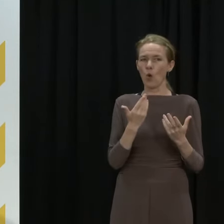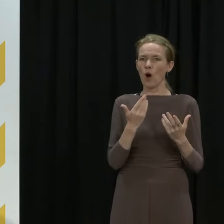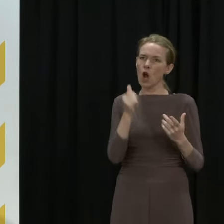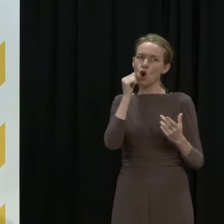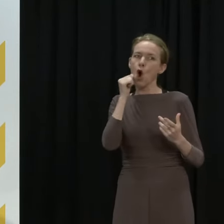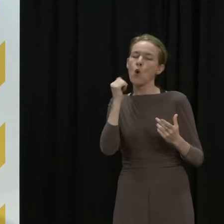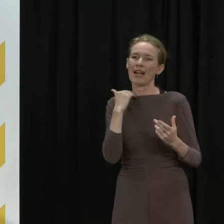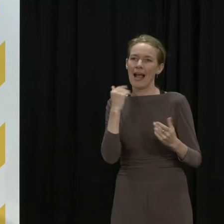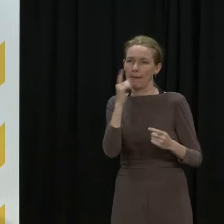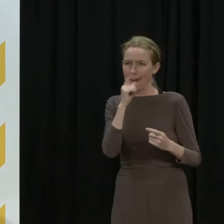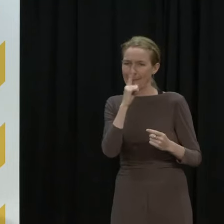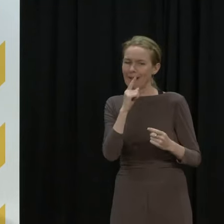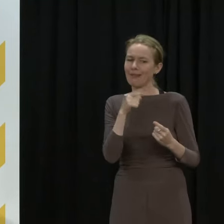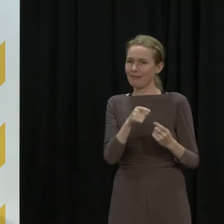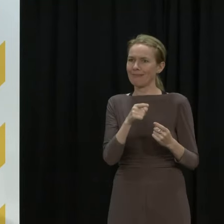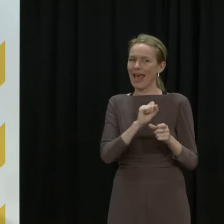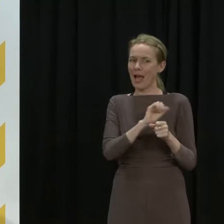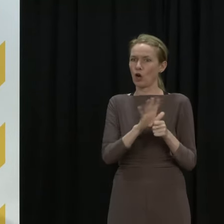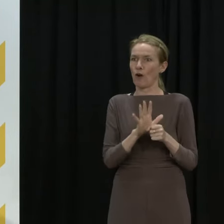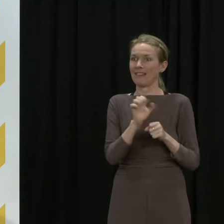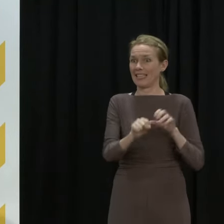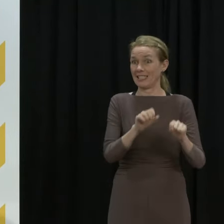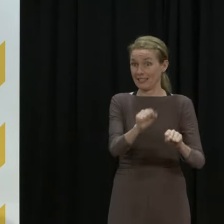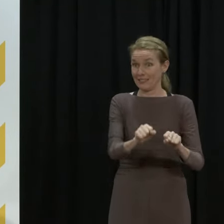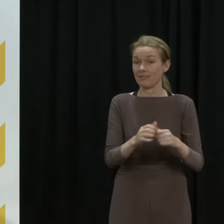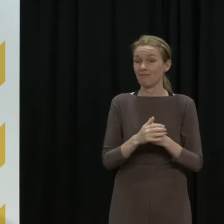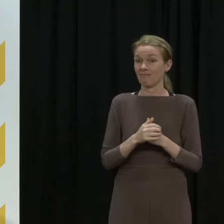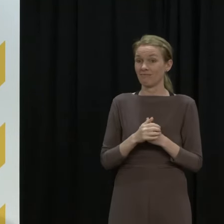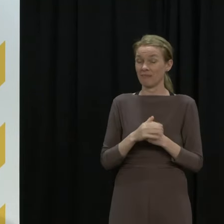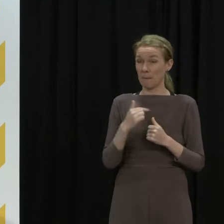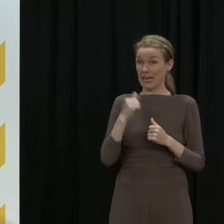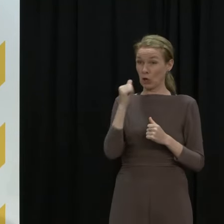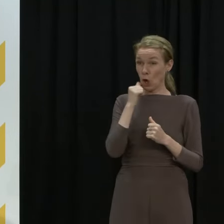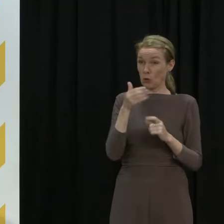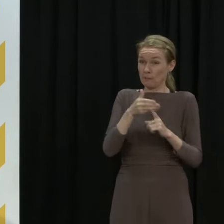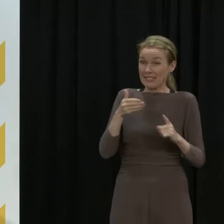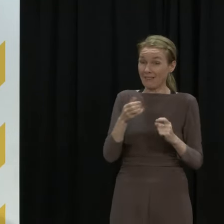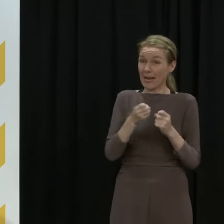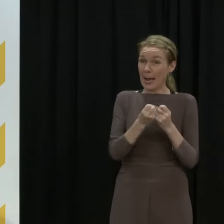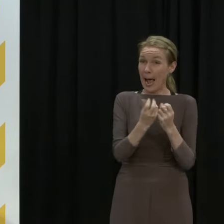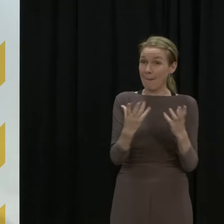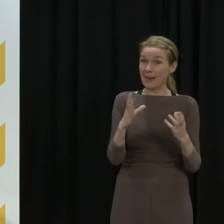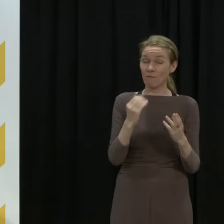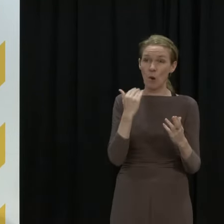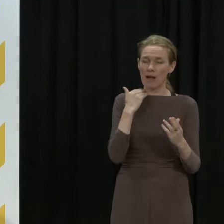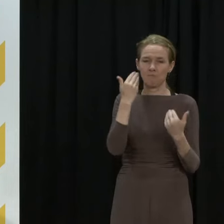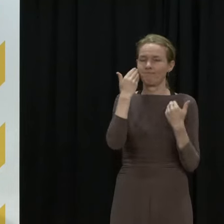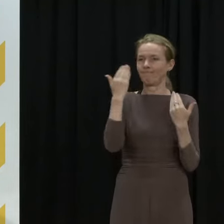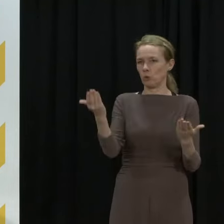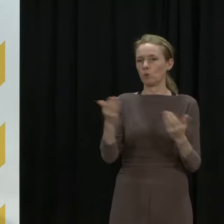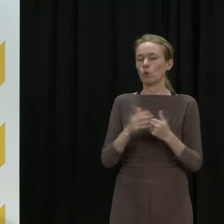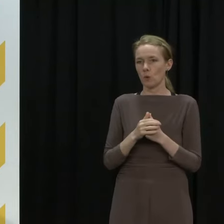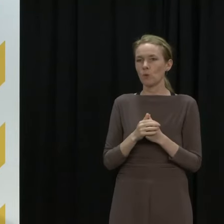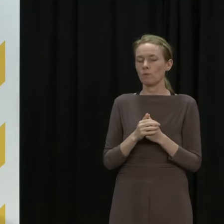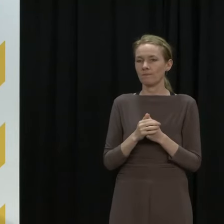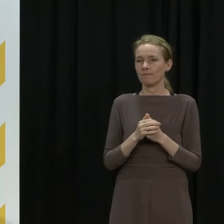associated with gangs.